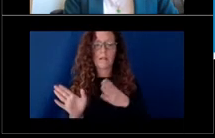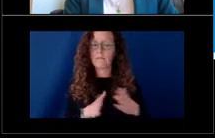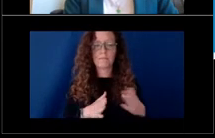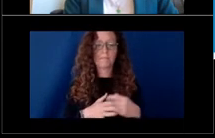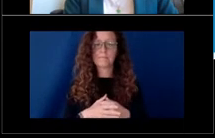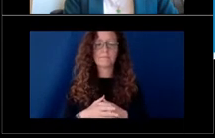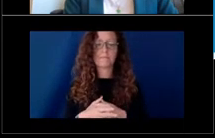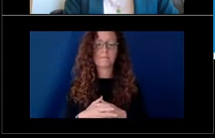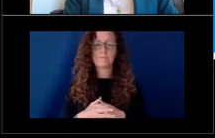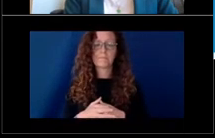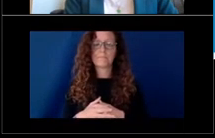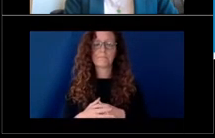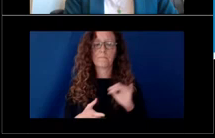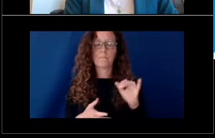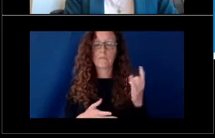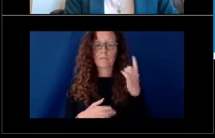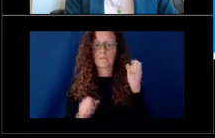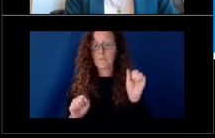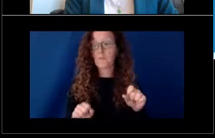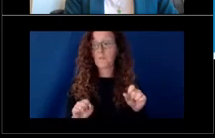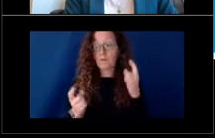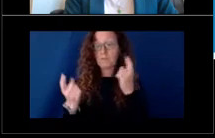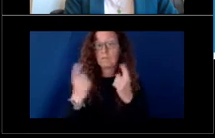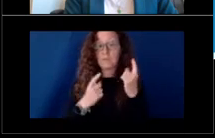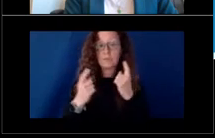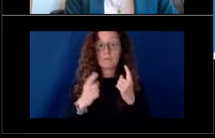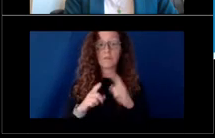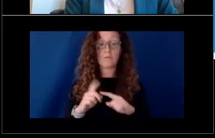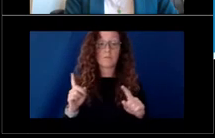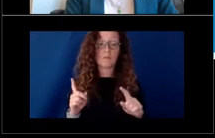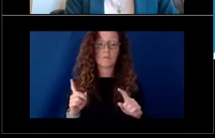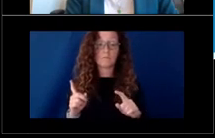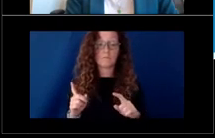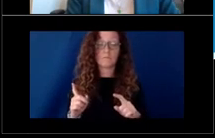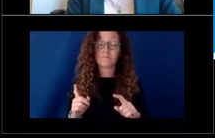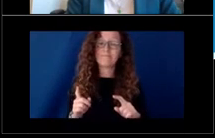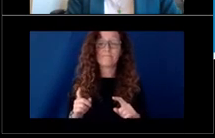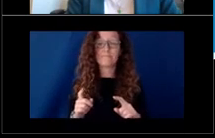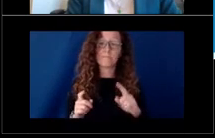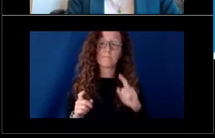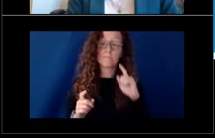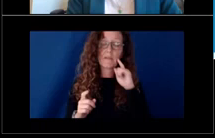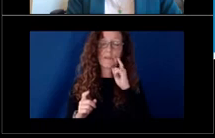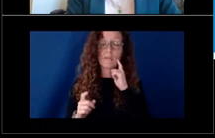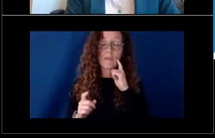something that we certainly could consider, but I think ywould have to do a little bit more